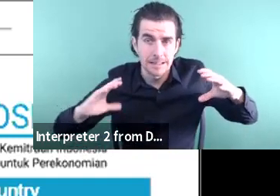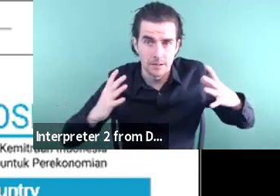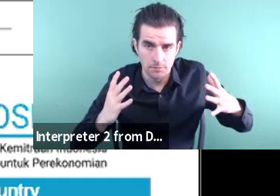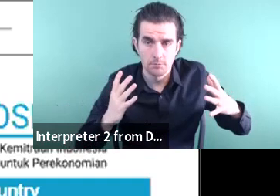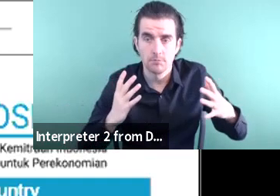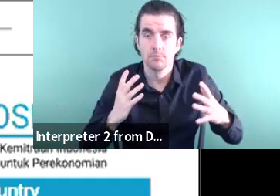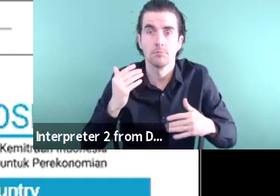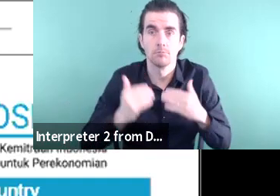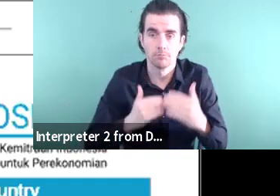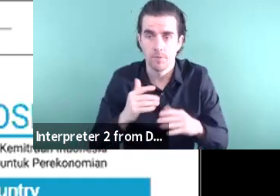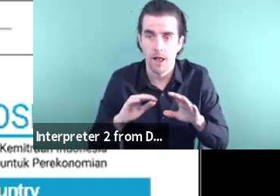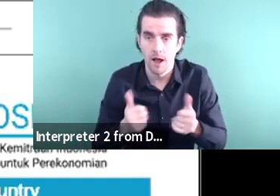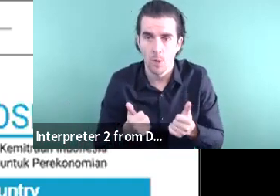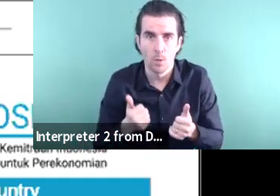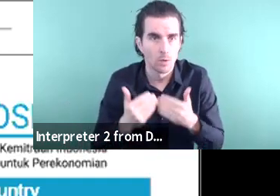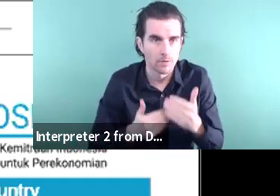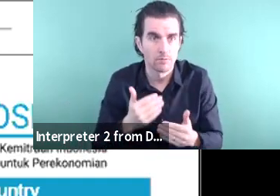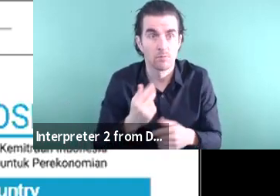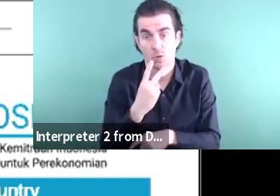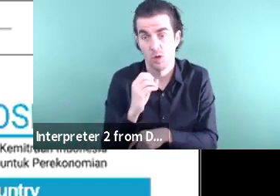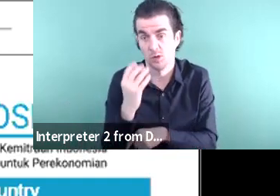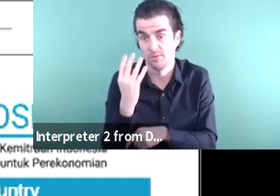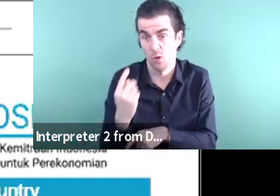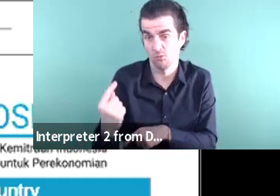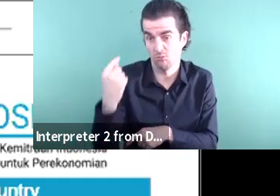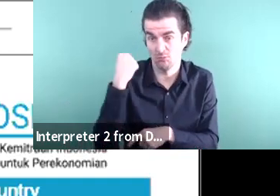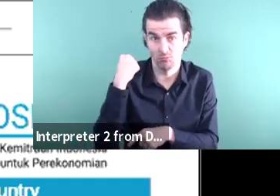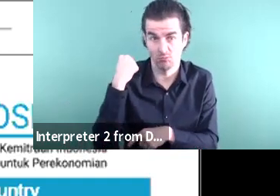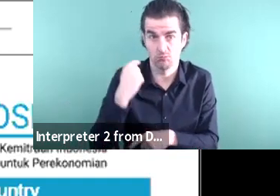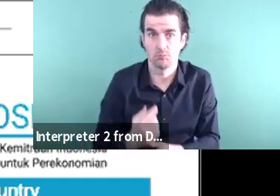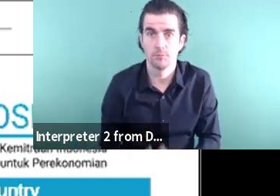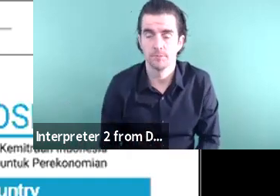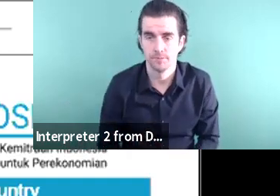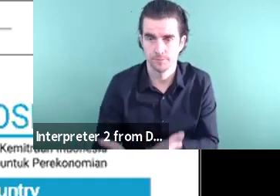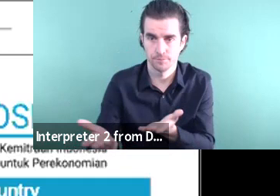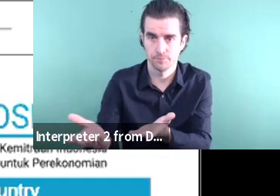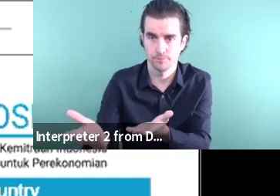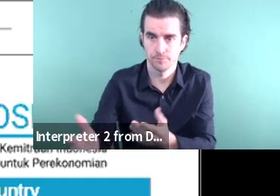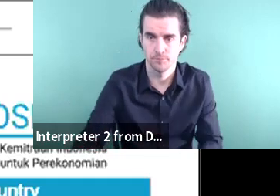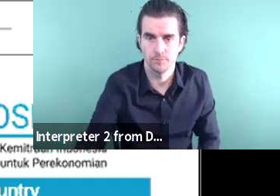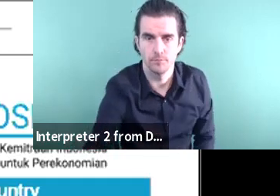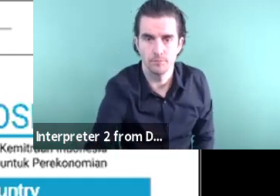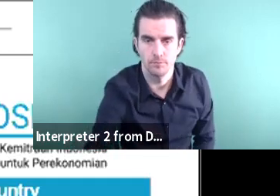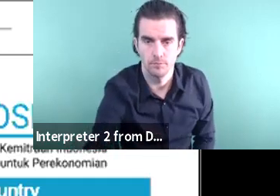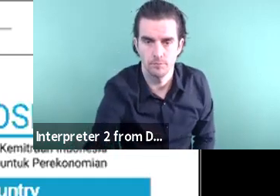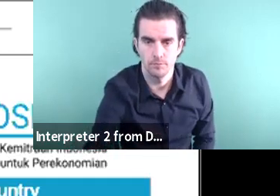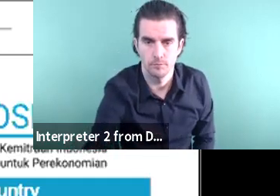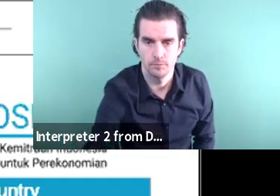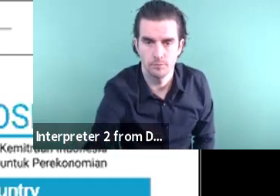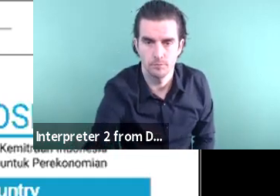We have around 542 sub-national governments in Indonesia each of them bear 60%